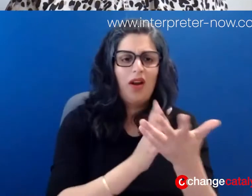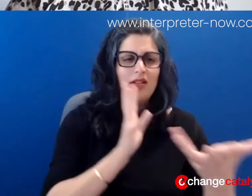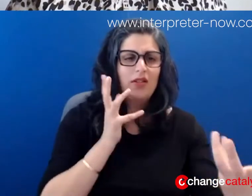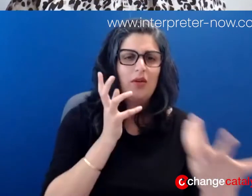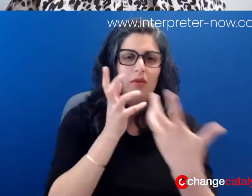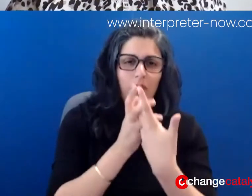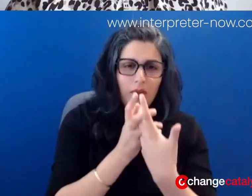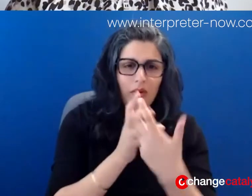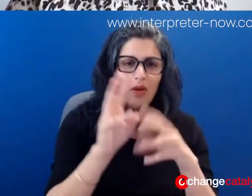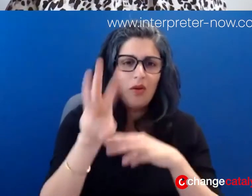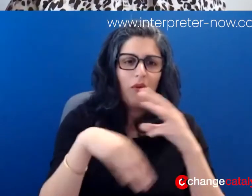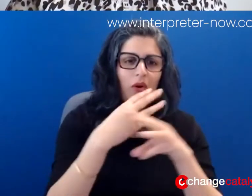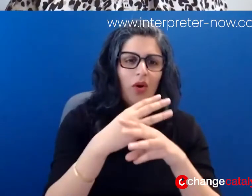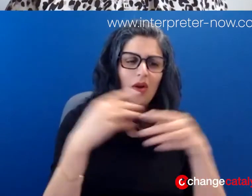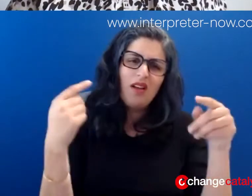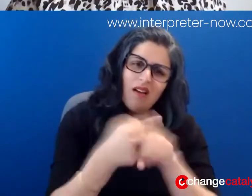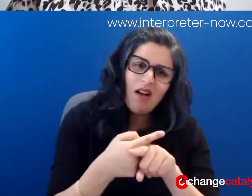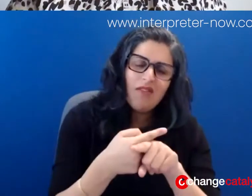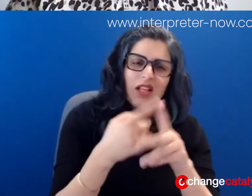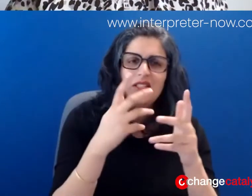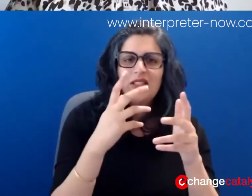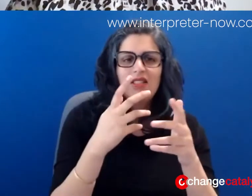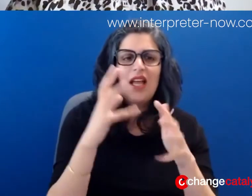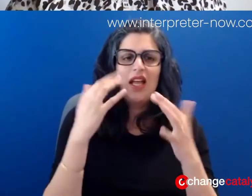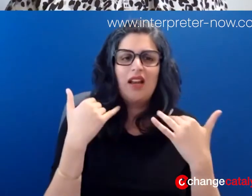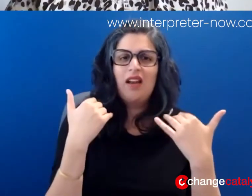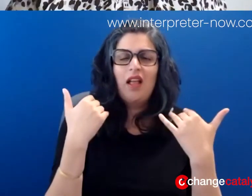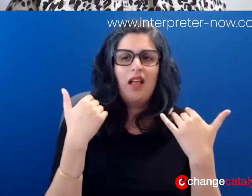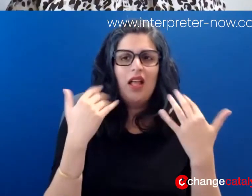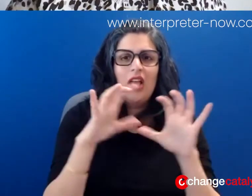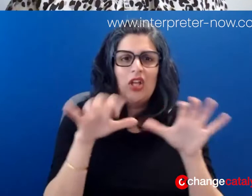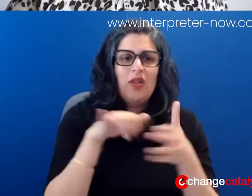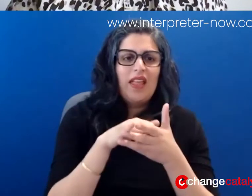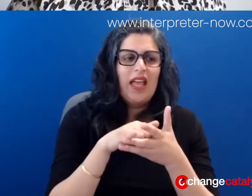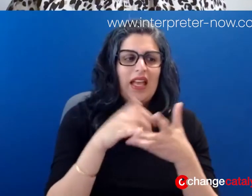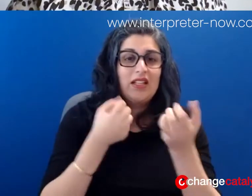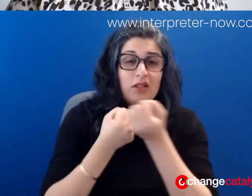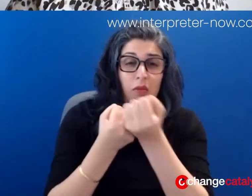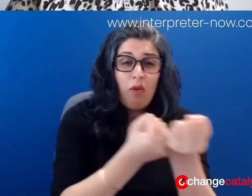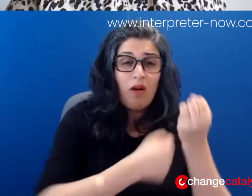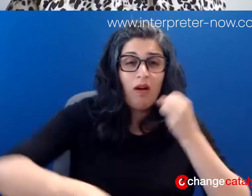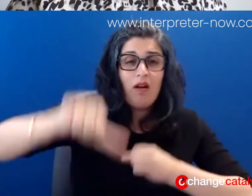to meet conflict, and overwhelm and do it in a way that we can support one another, and that's real.